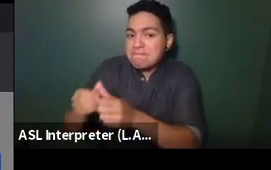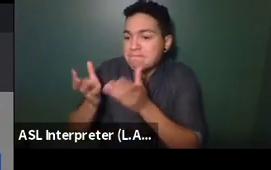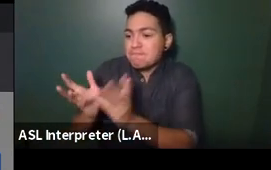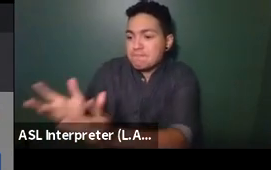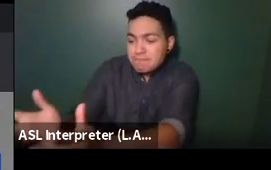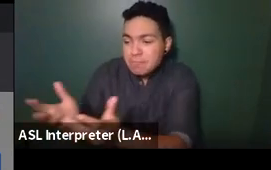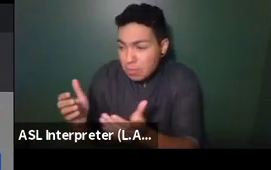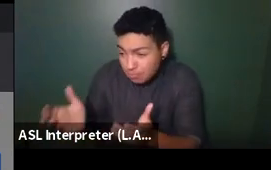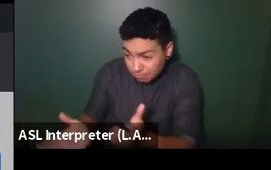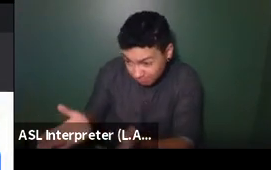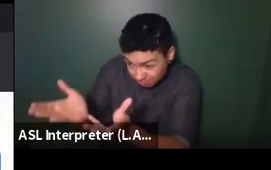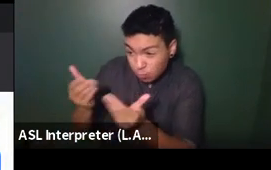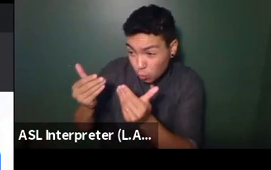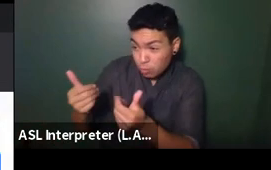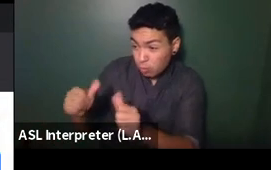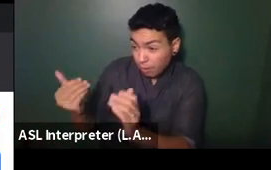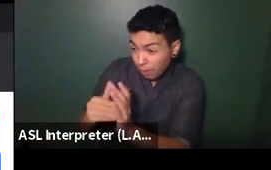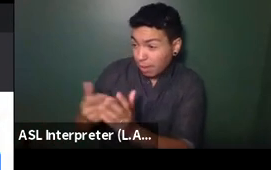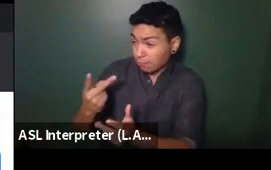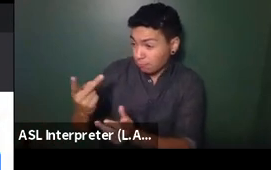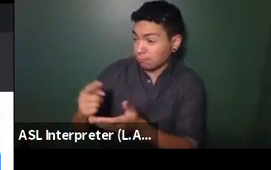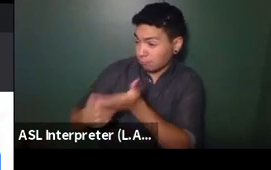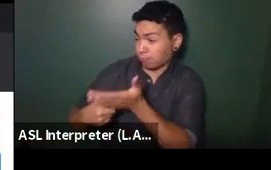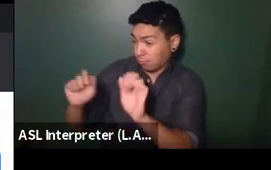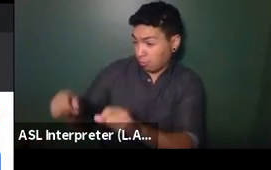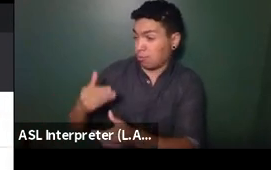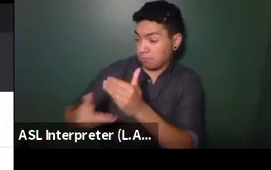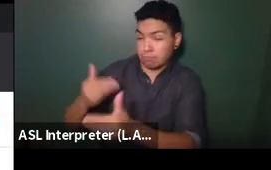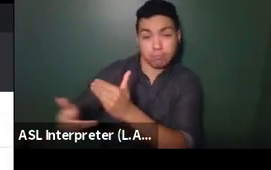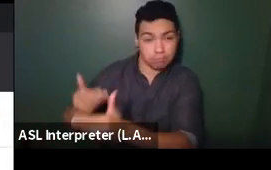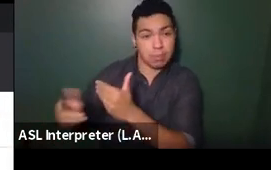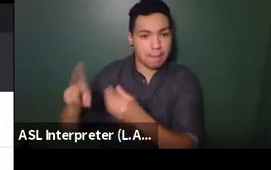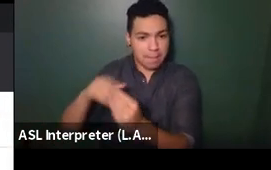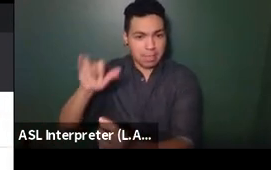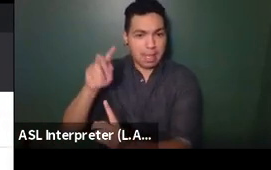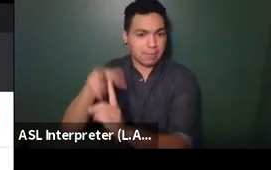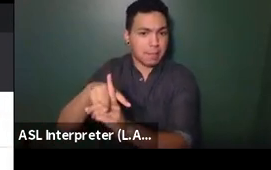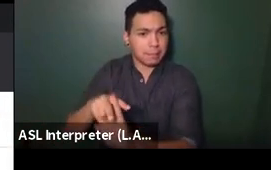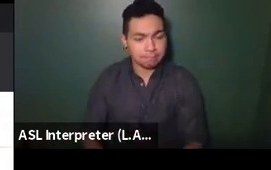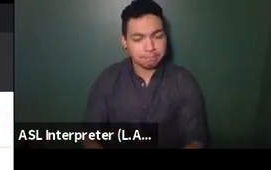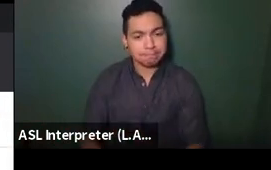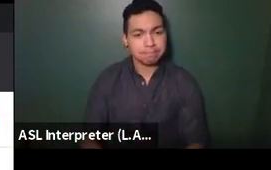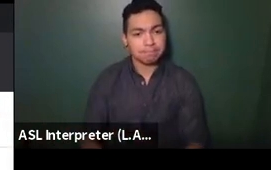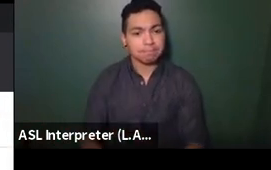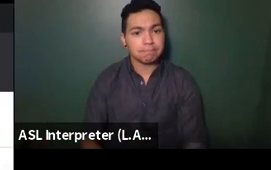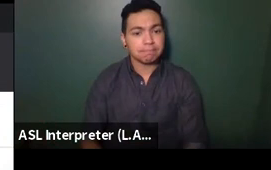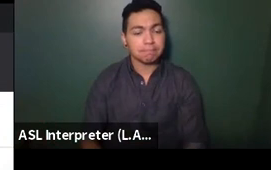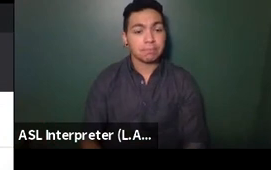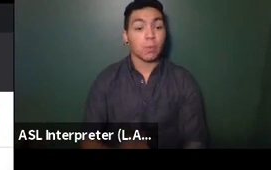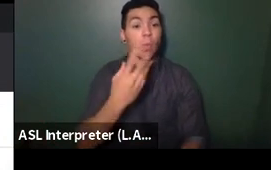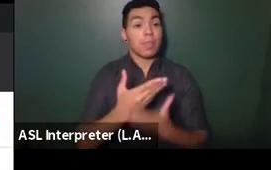Katherine Livick - ESD 112: to know that we're having a conversation about that assignment. And one thing to keep in mind, and we checked on these yesterday,